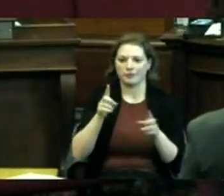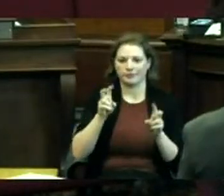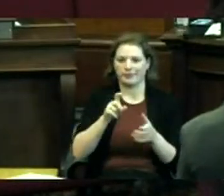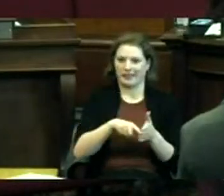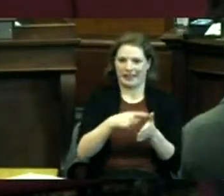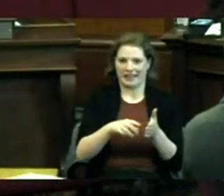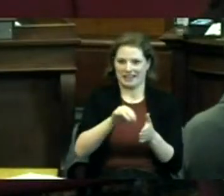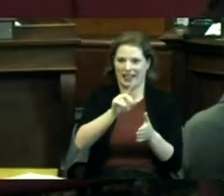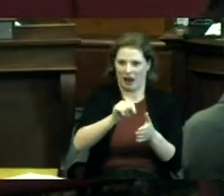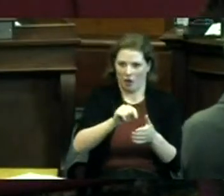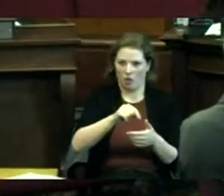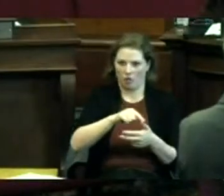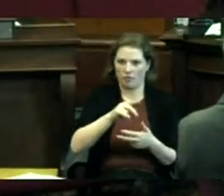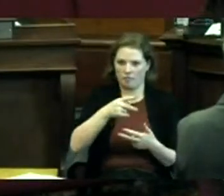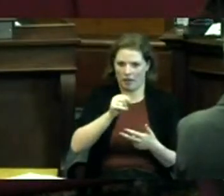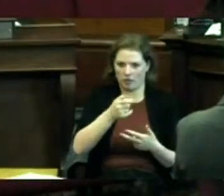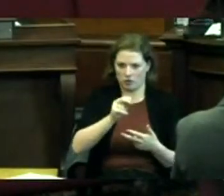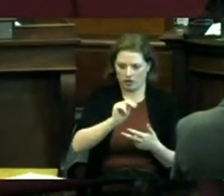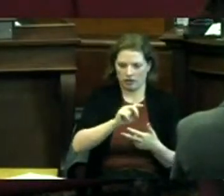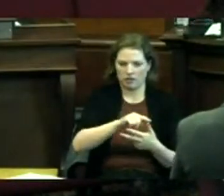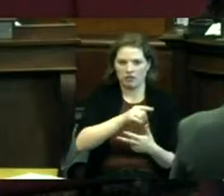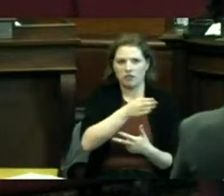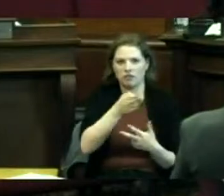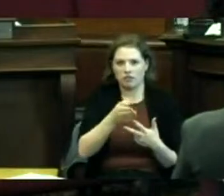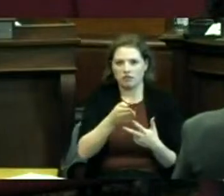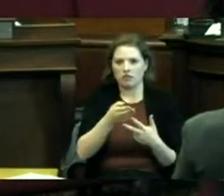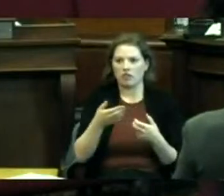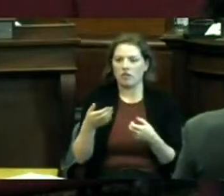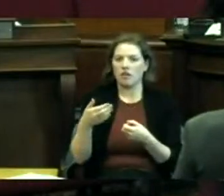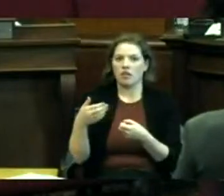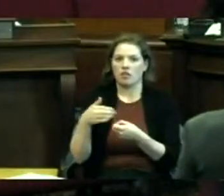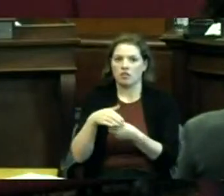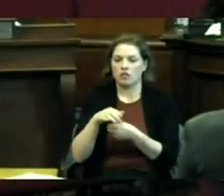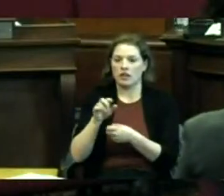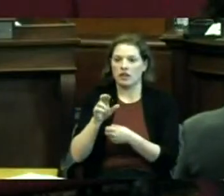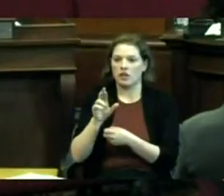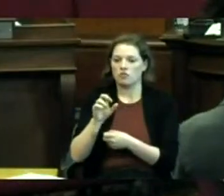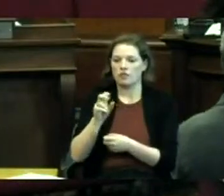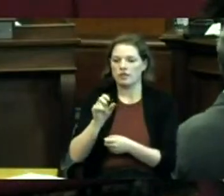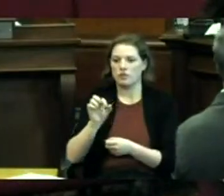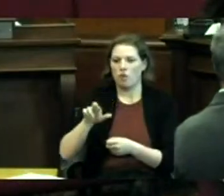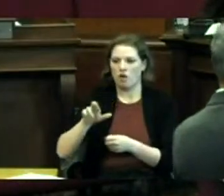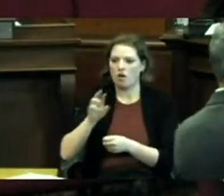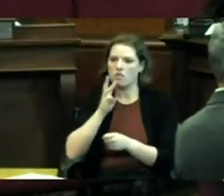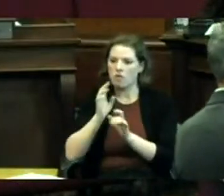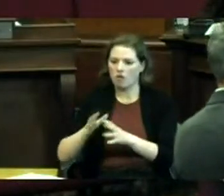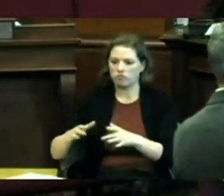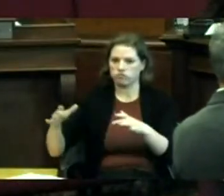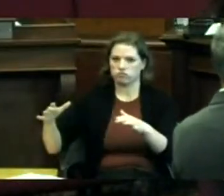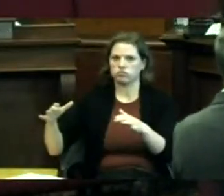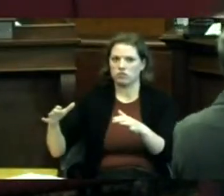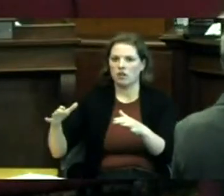additional treatment that will inactivate the critters, that